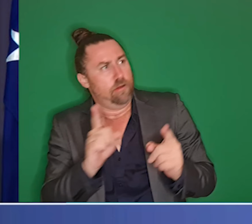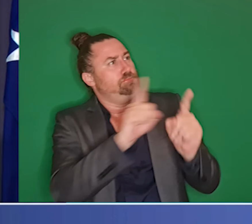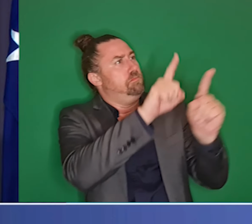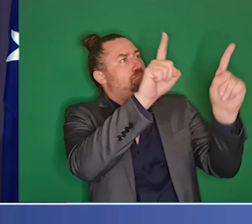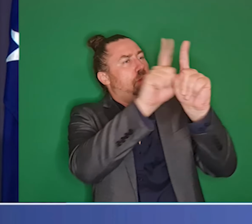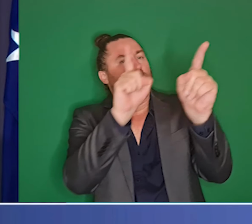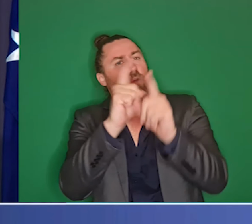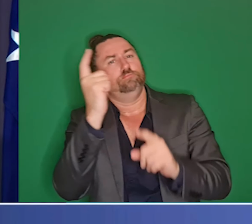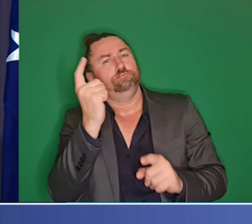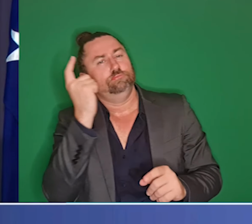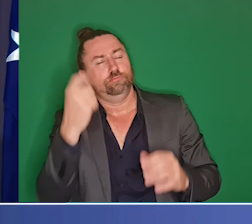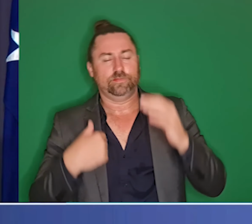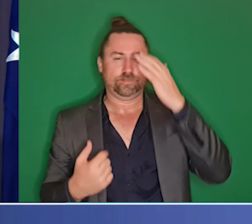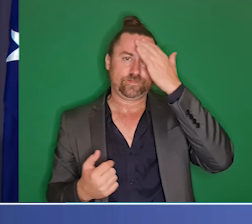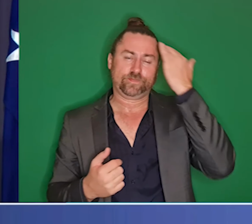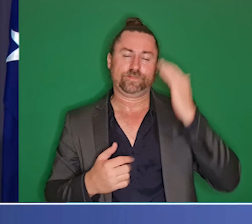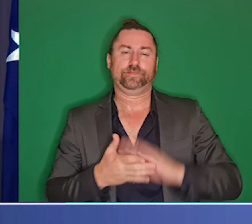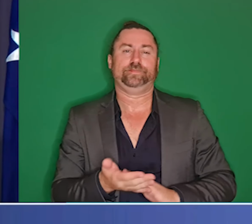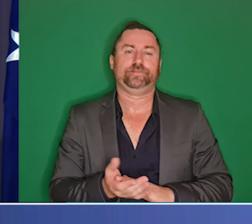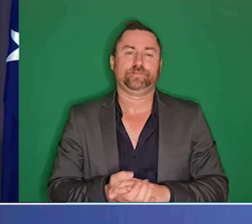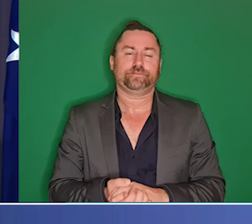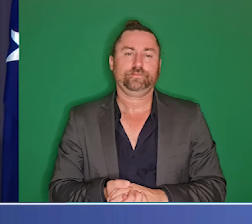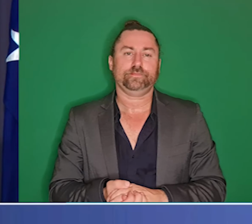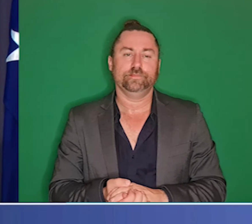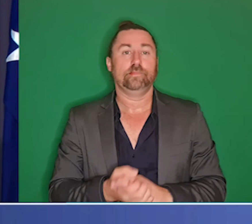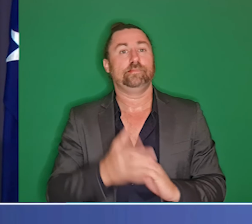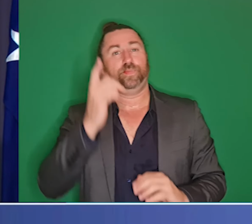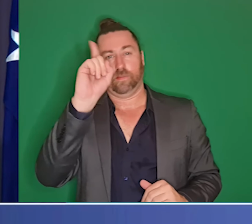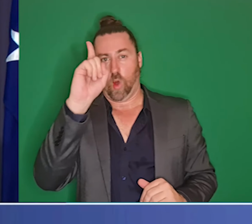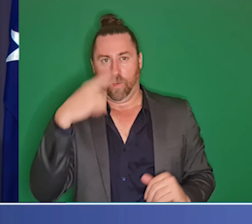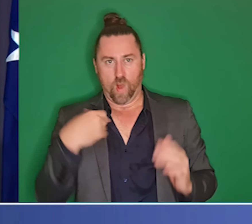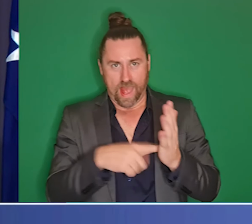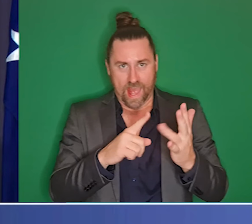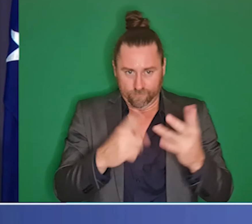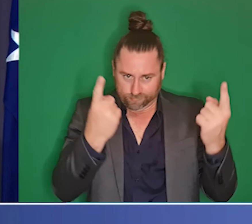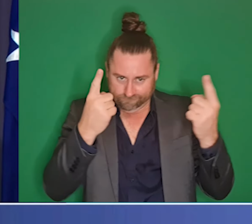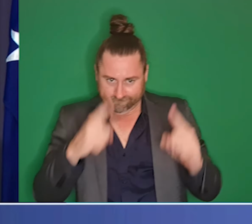I think the other thing I just like to say is that at the moment it is a balance, like in other industries,